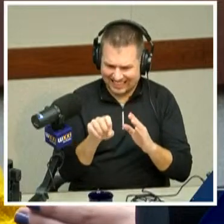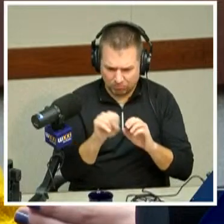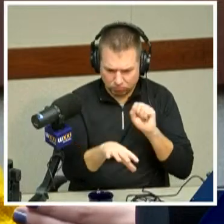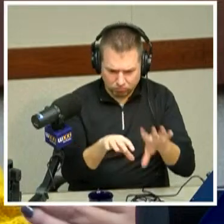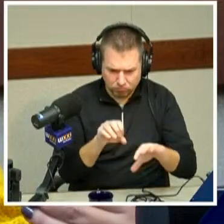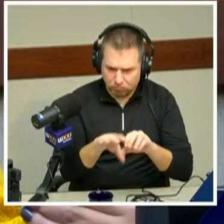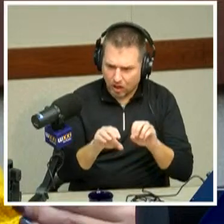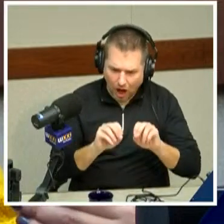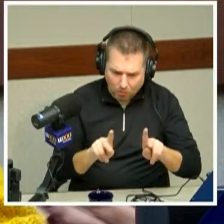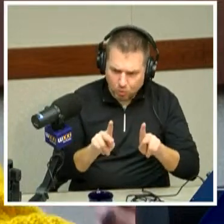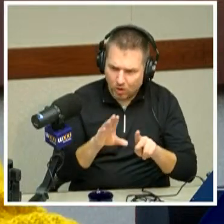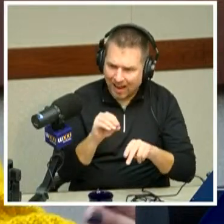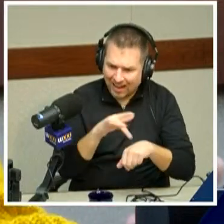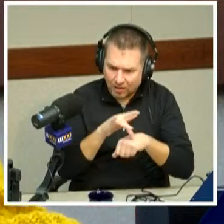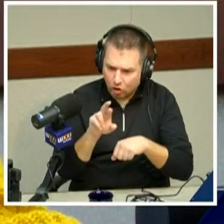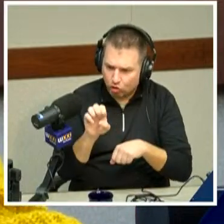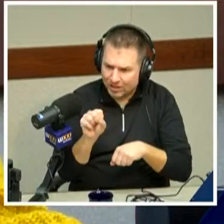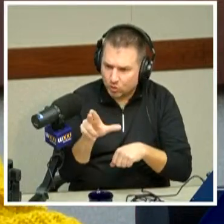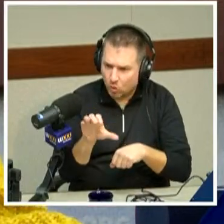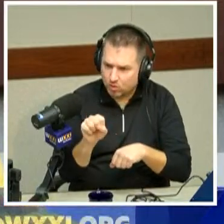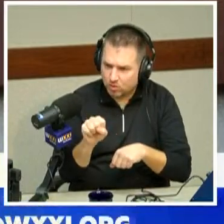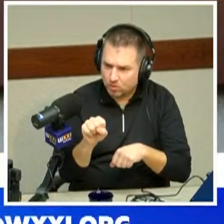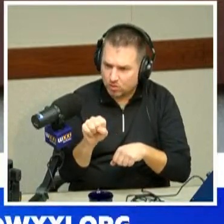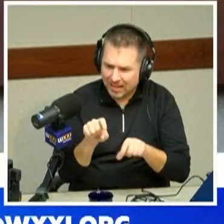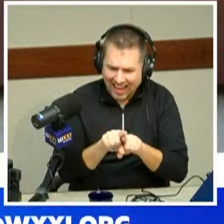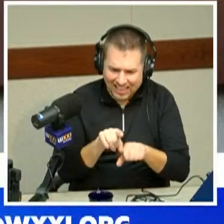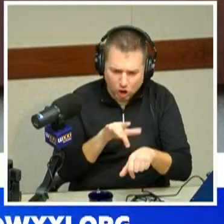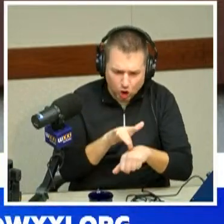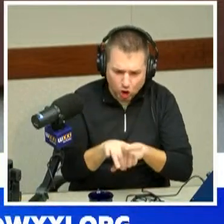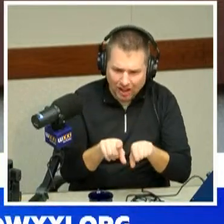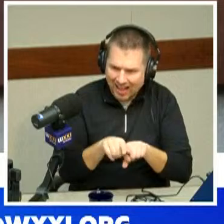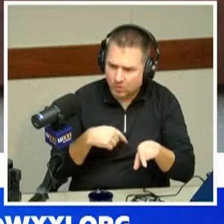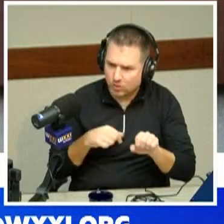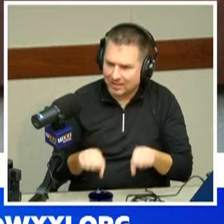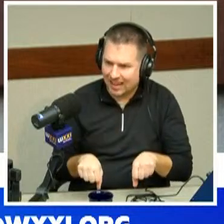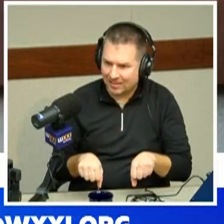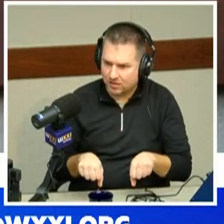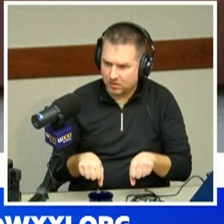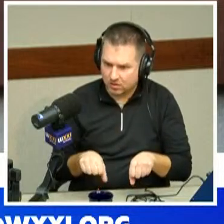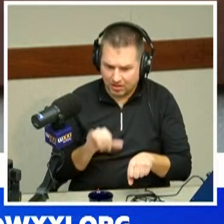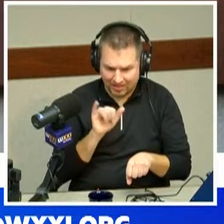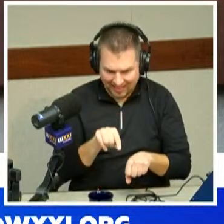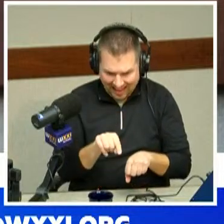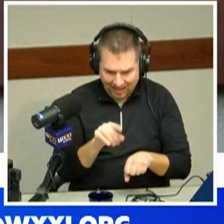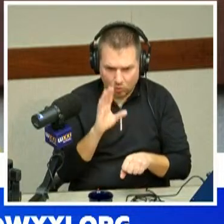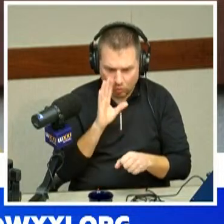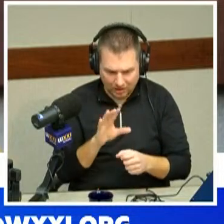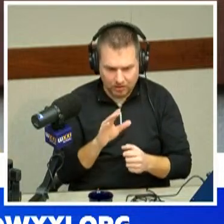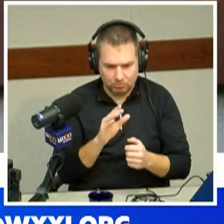for families as early as we can is going to set our deaf and heart of hearing children babies